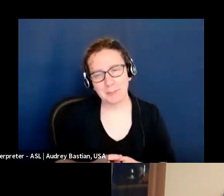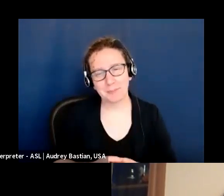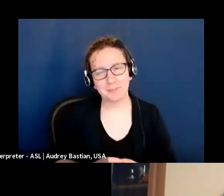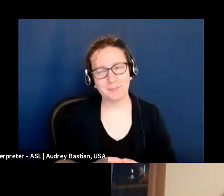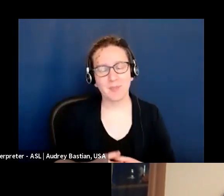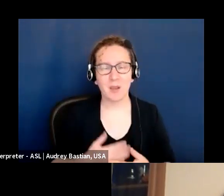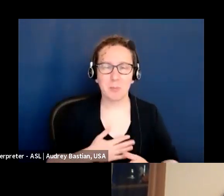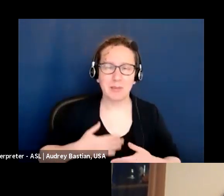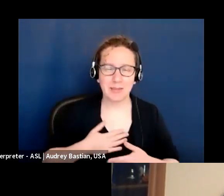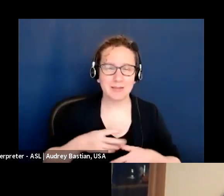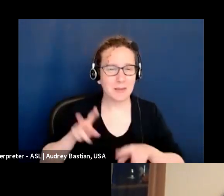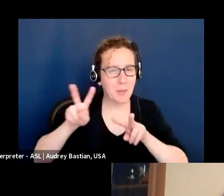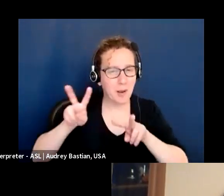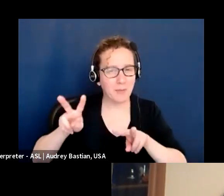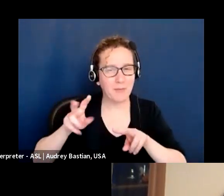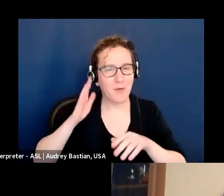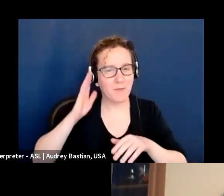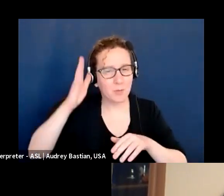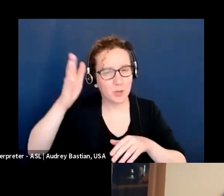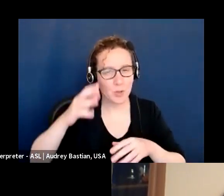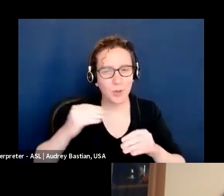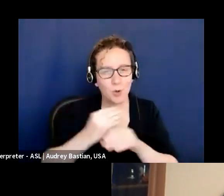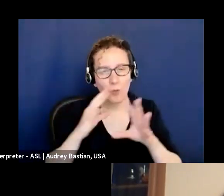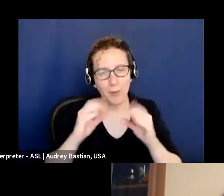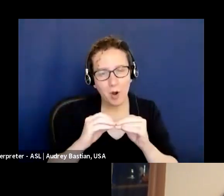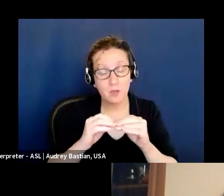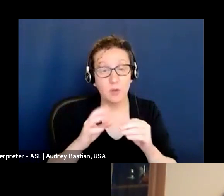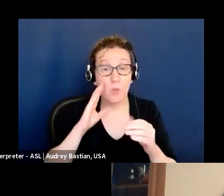Please keep an eye out for future webinars. We're going to be having